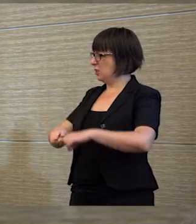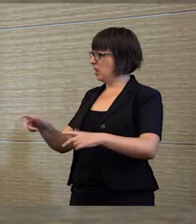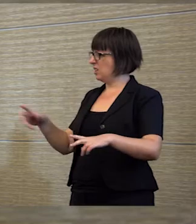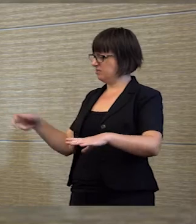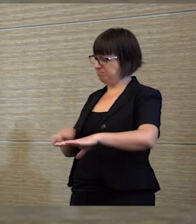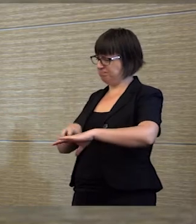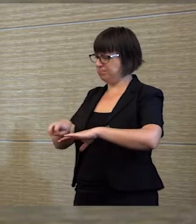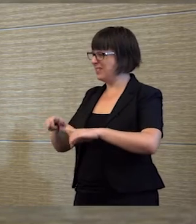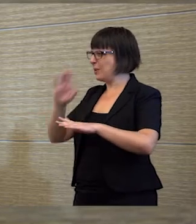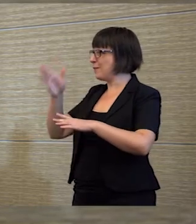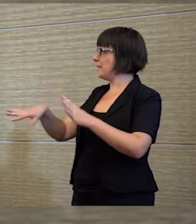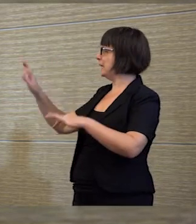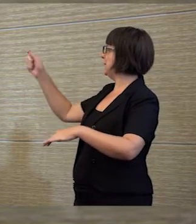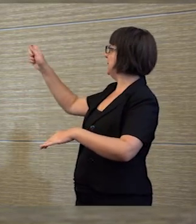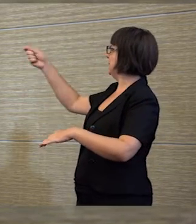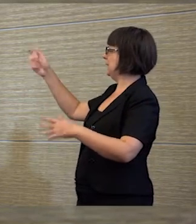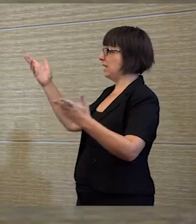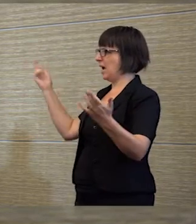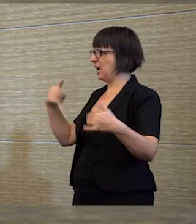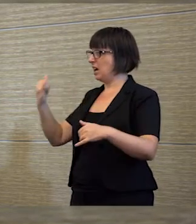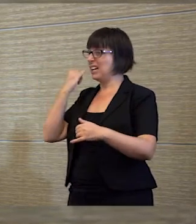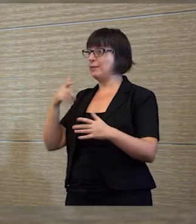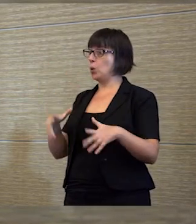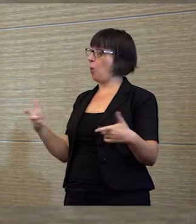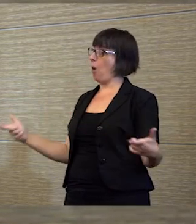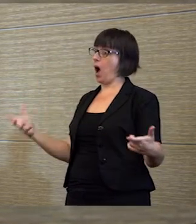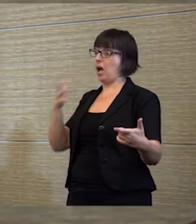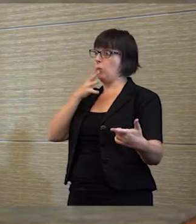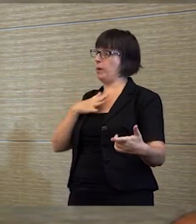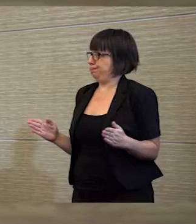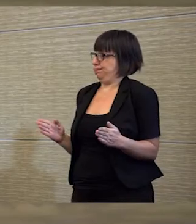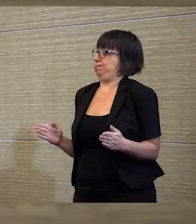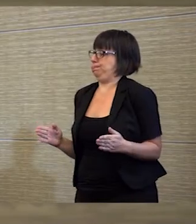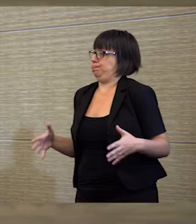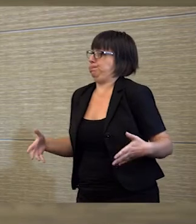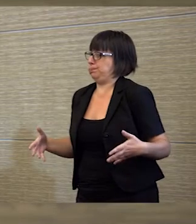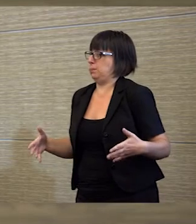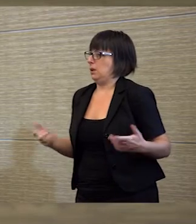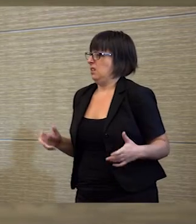could fit in. And God forbid you were a wide woman, forget it. But they did;